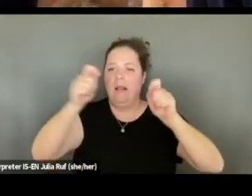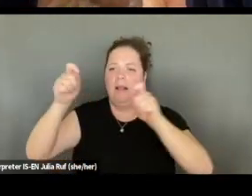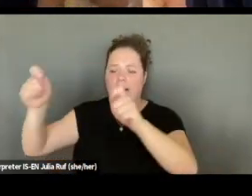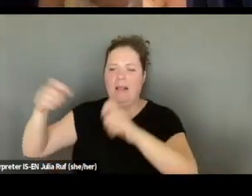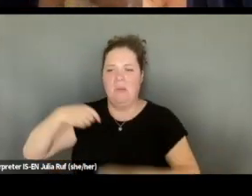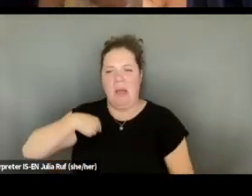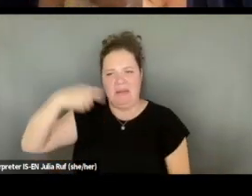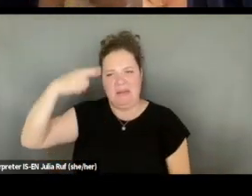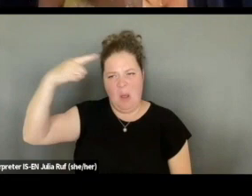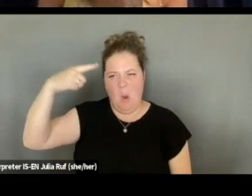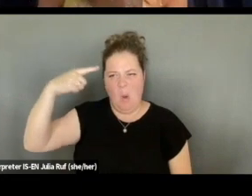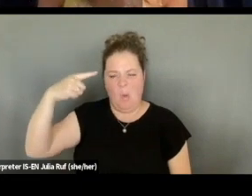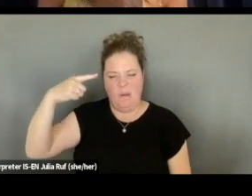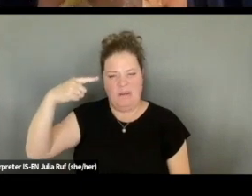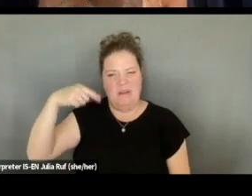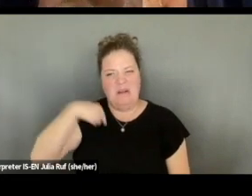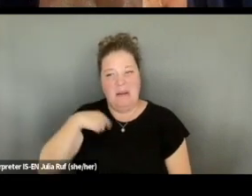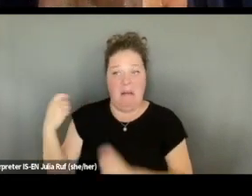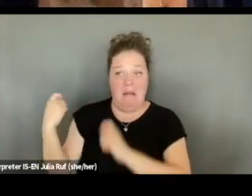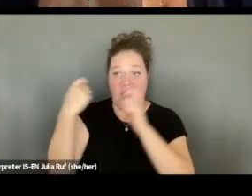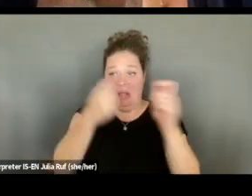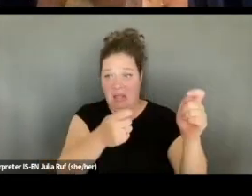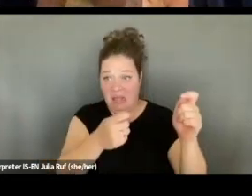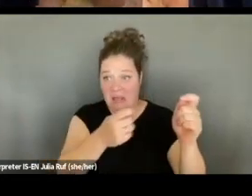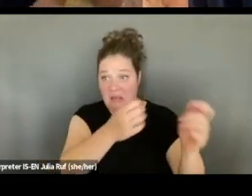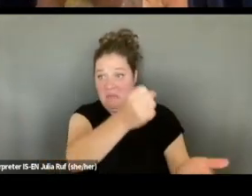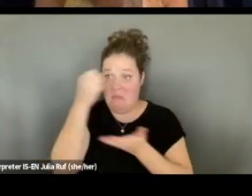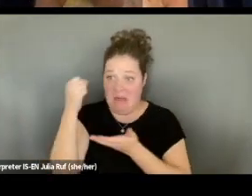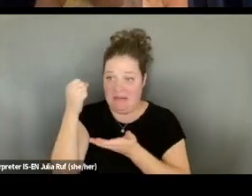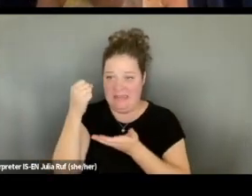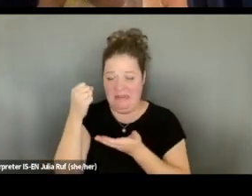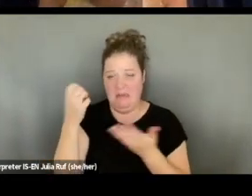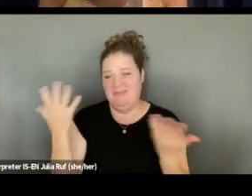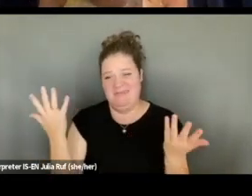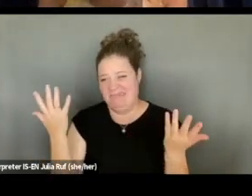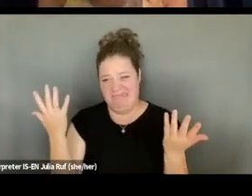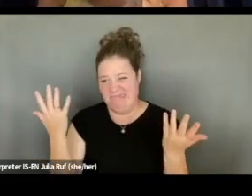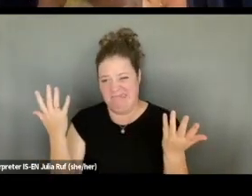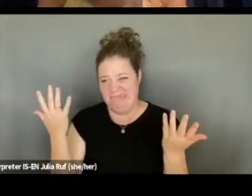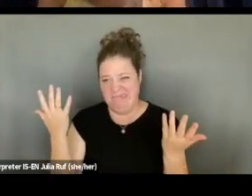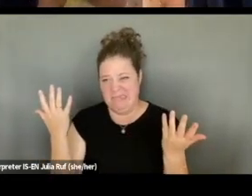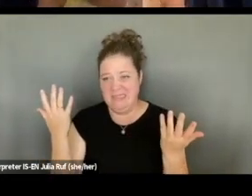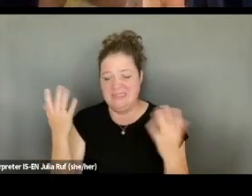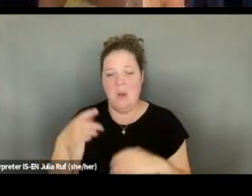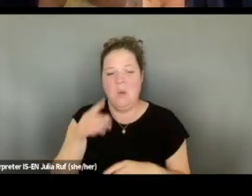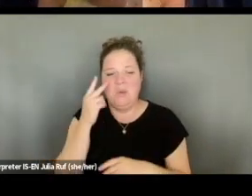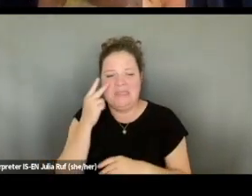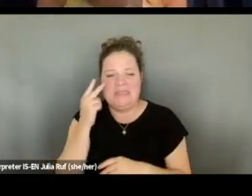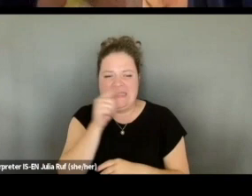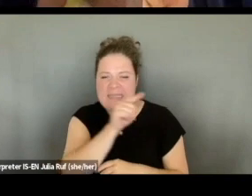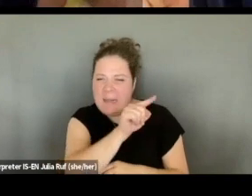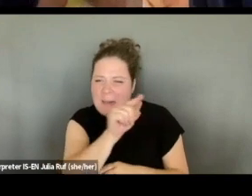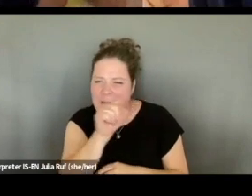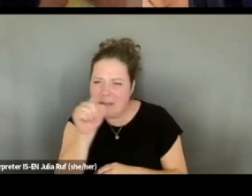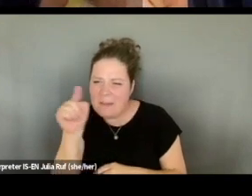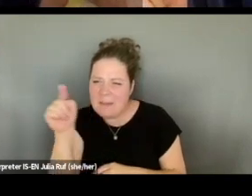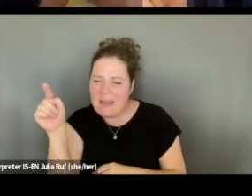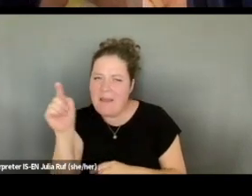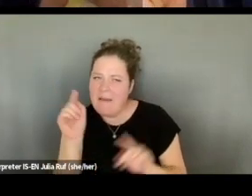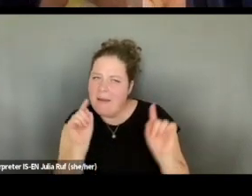reality, so, I think we are very good at saying no to things because we only pick the ones that we think have a really good opportunity or a